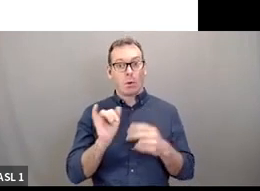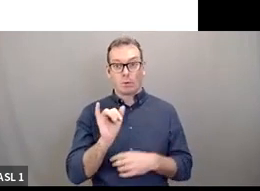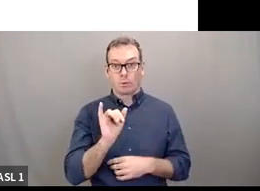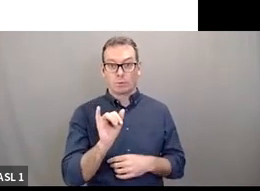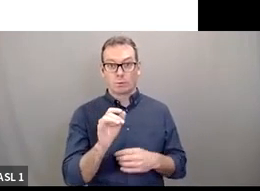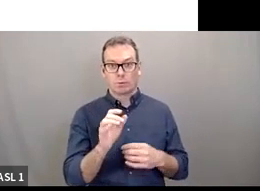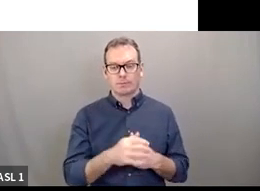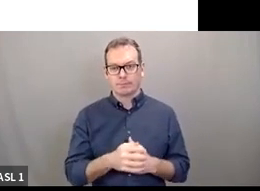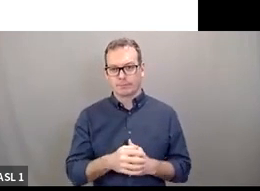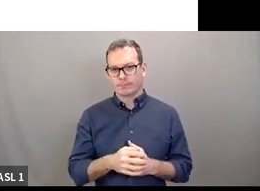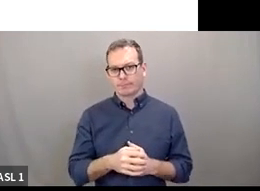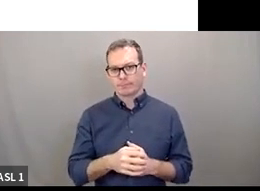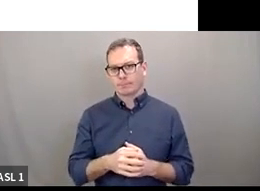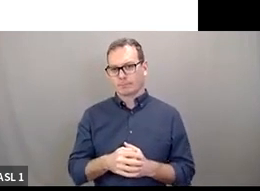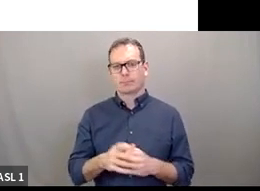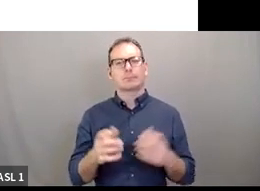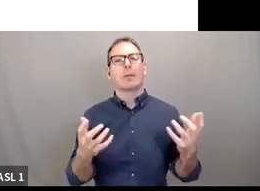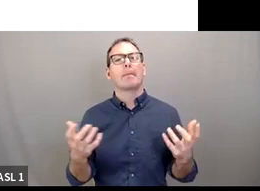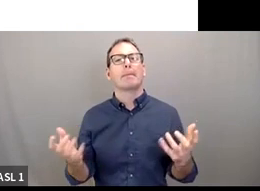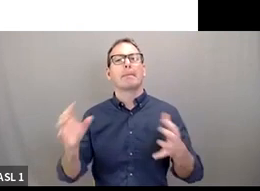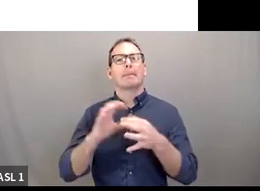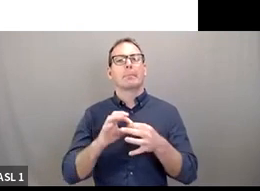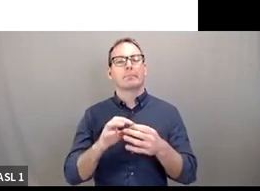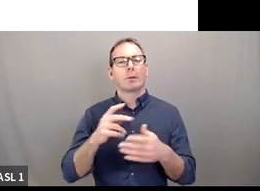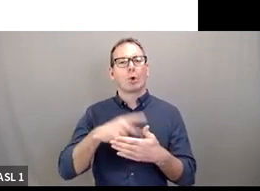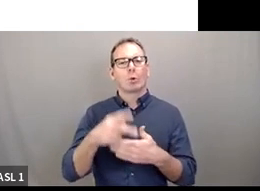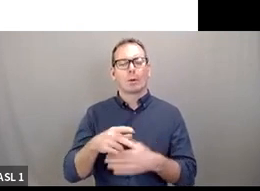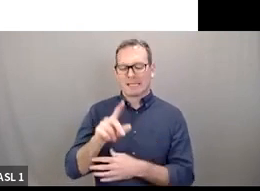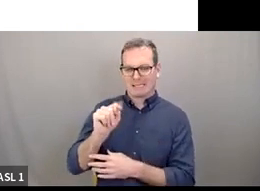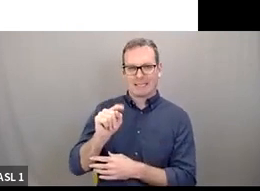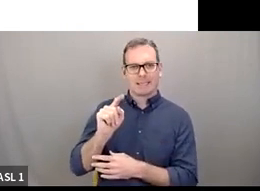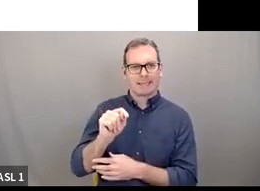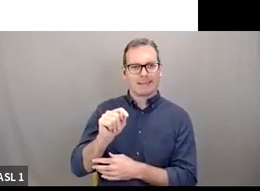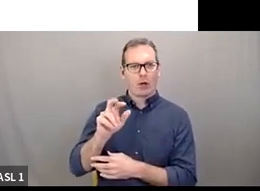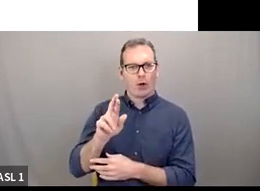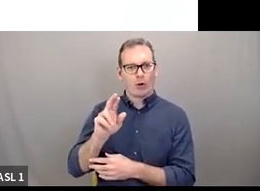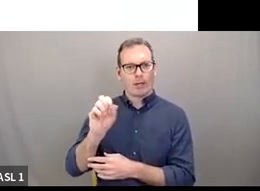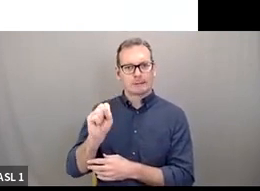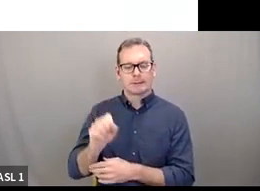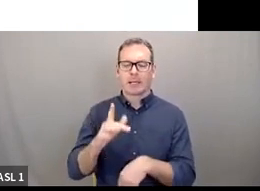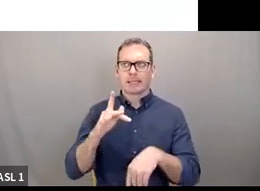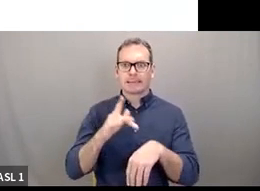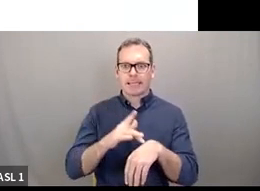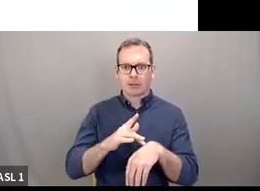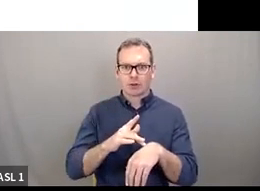sure if you heard of it but it's called TTRS okay it's Touch Type Read Spell